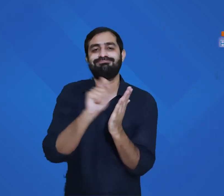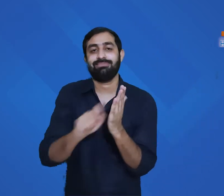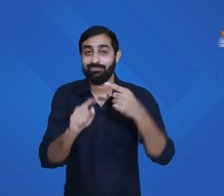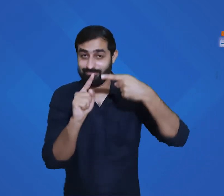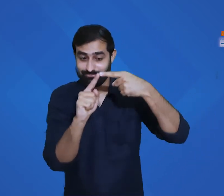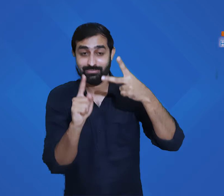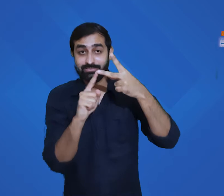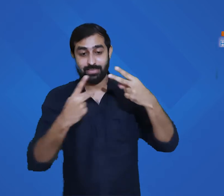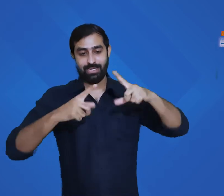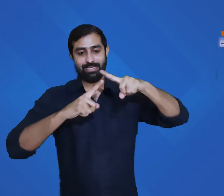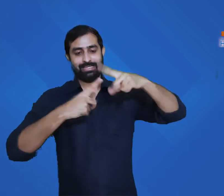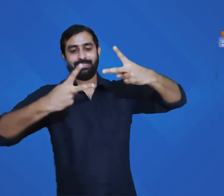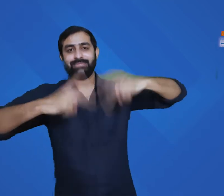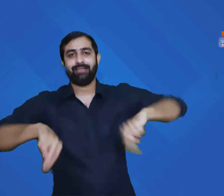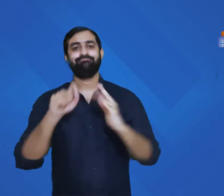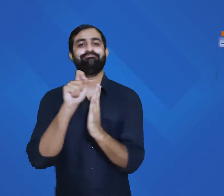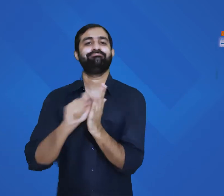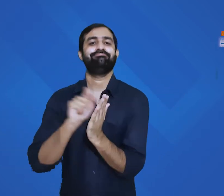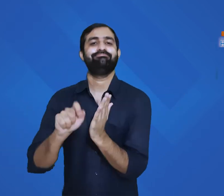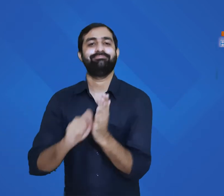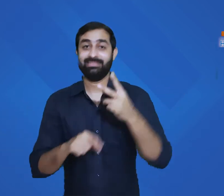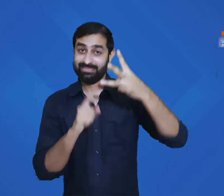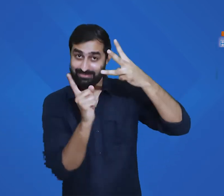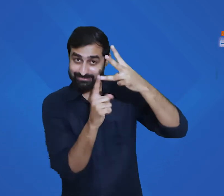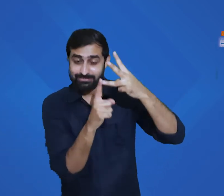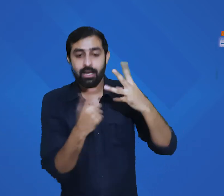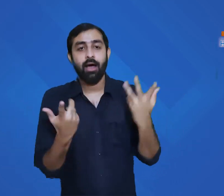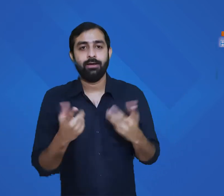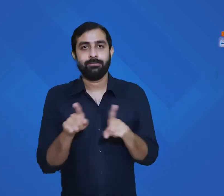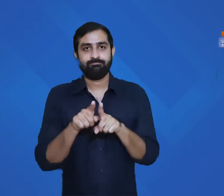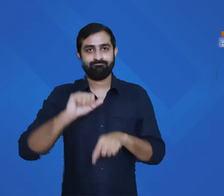novelist, translator, and activist.